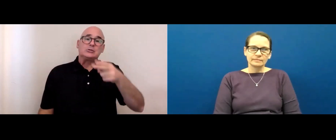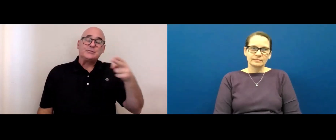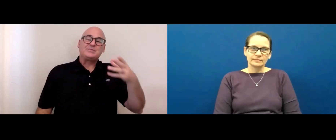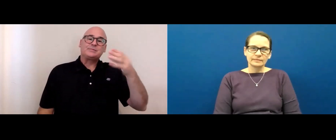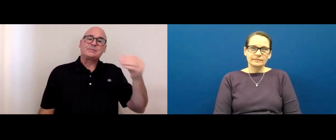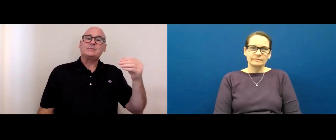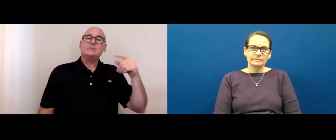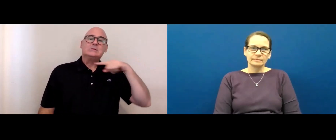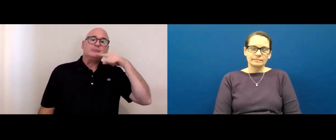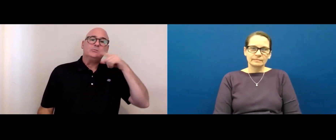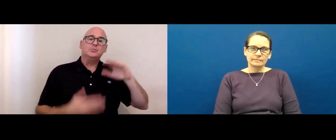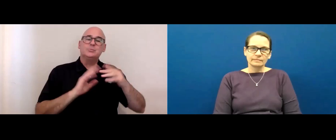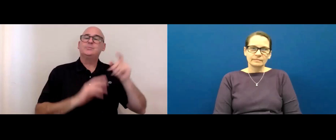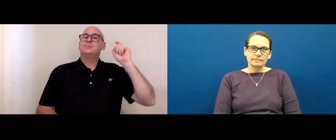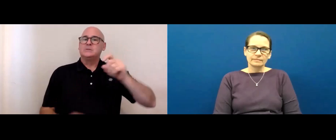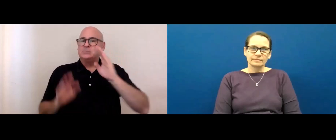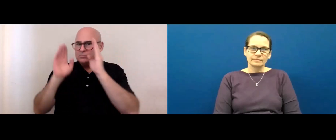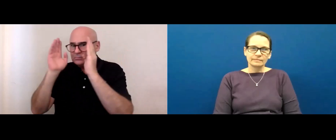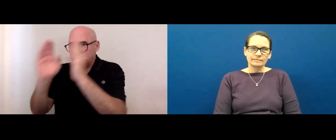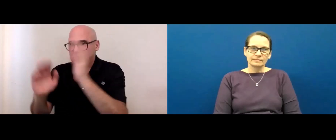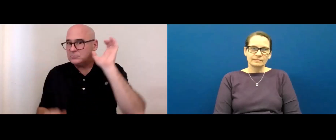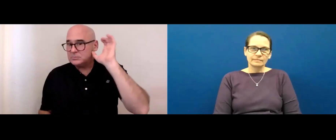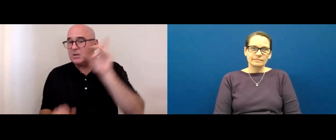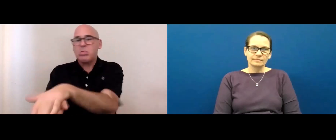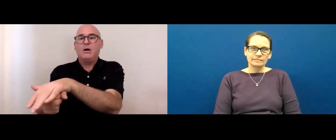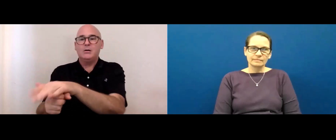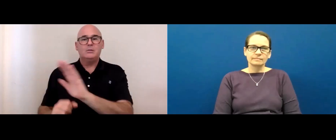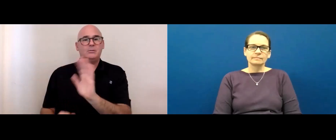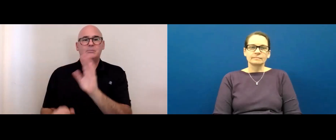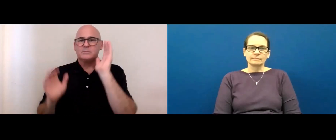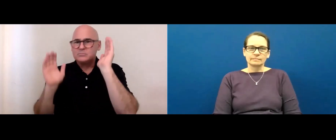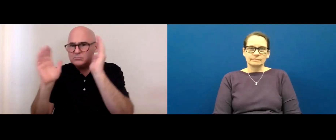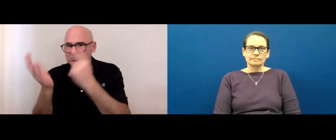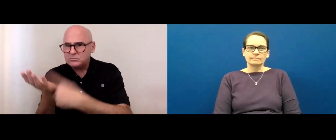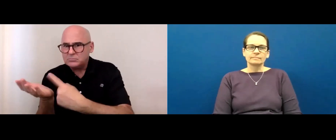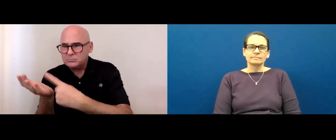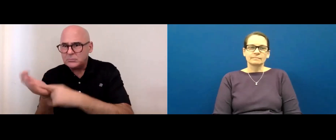what they needed and the hearing and the hard of hearing needed to pay attention they couldn't just